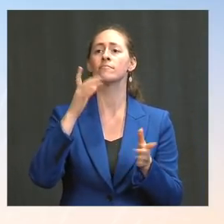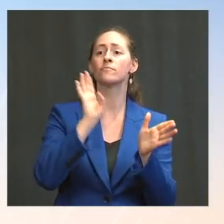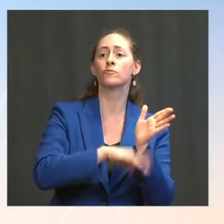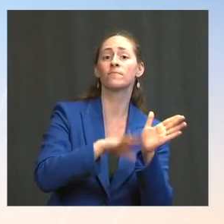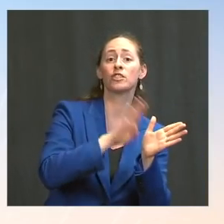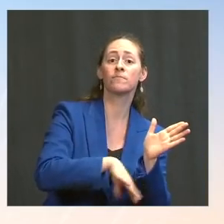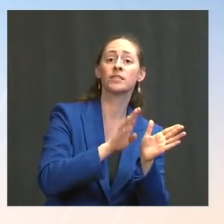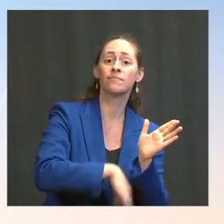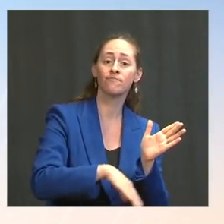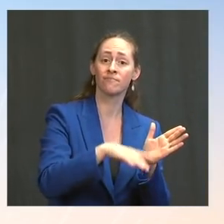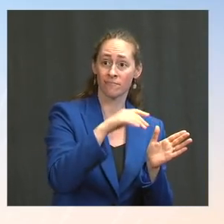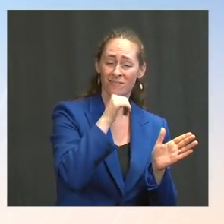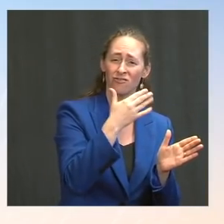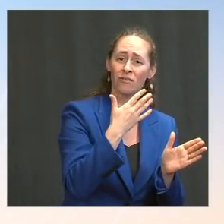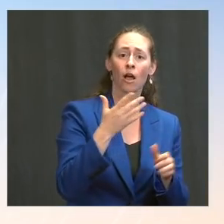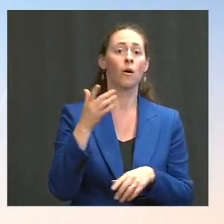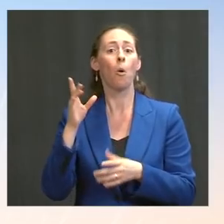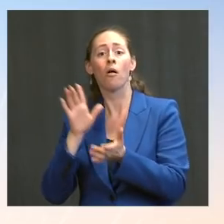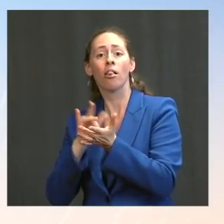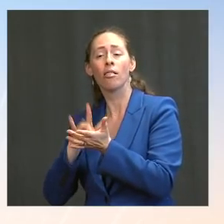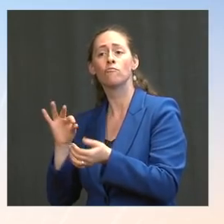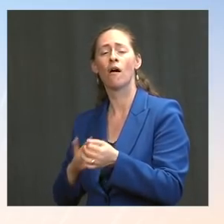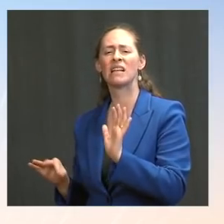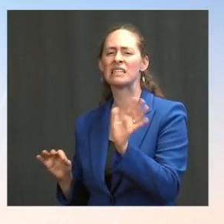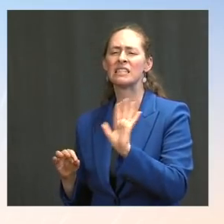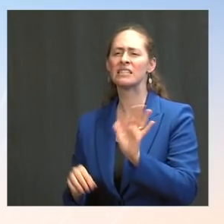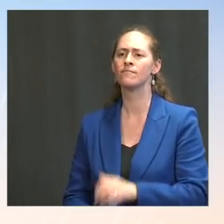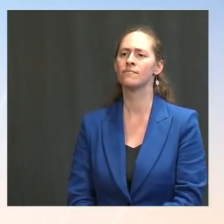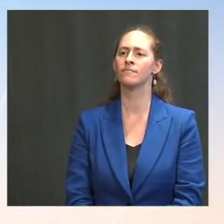a historic announcement this week and an important milestone in our effort